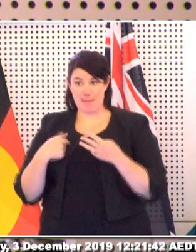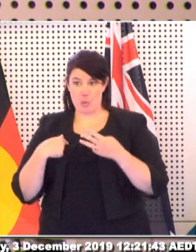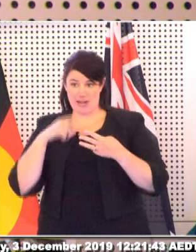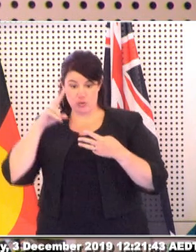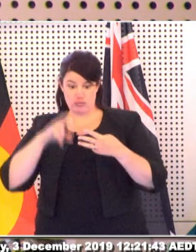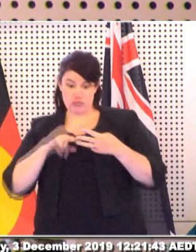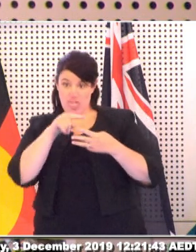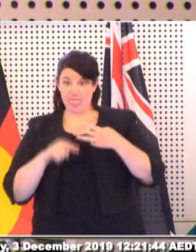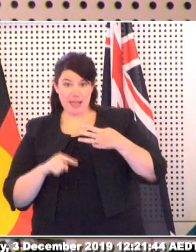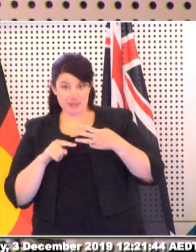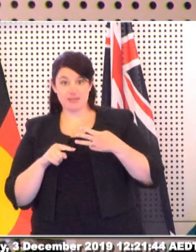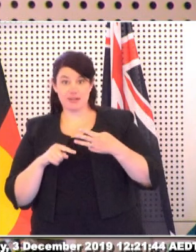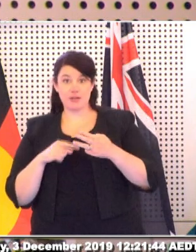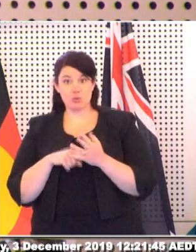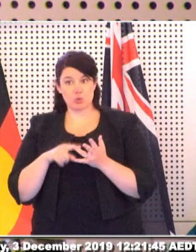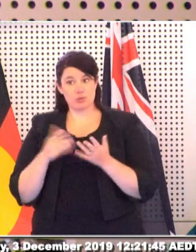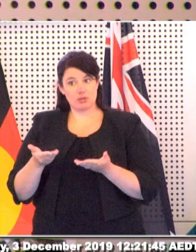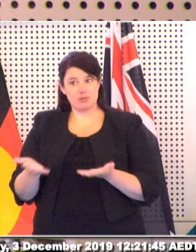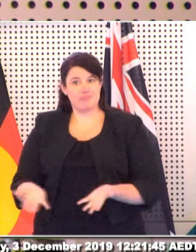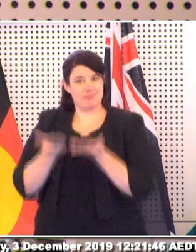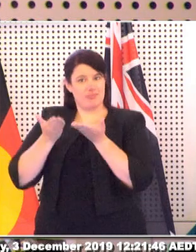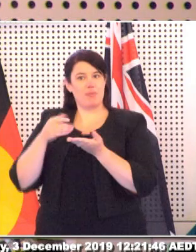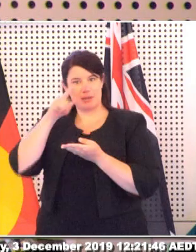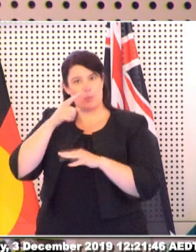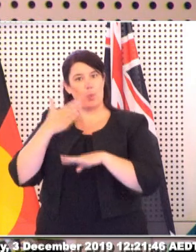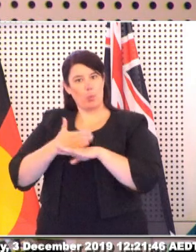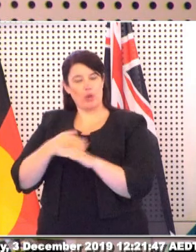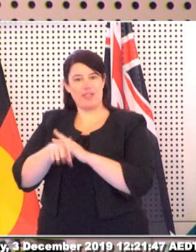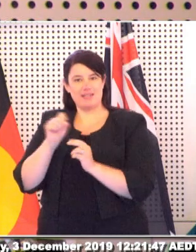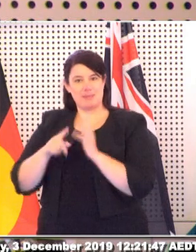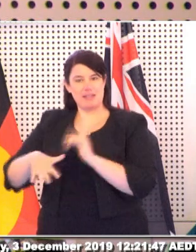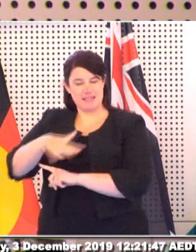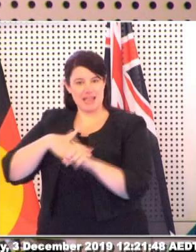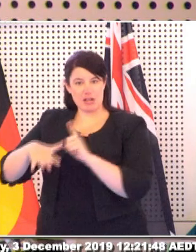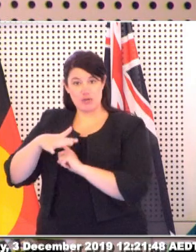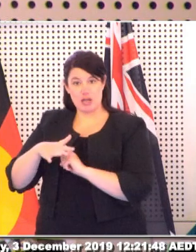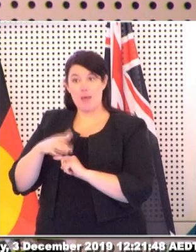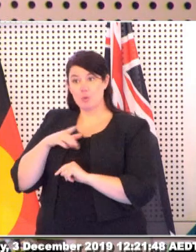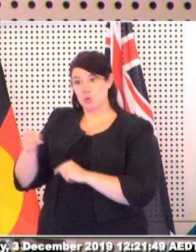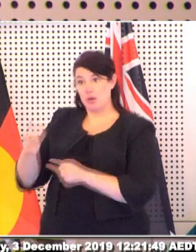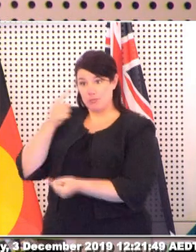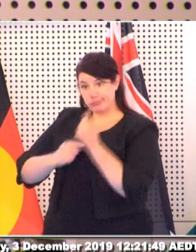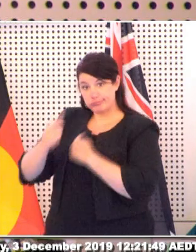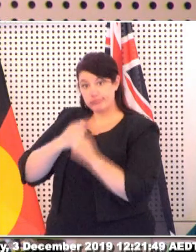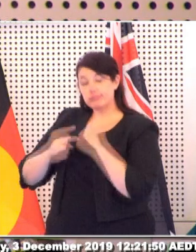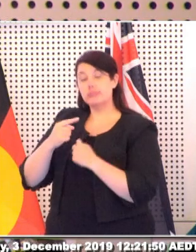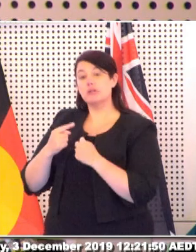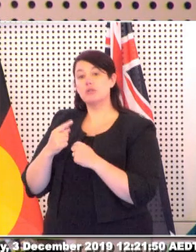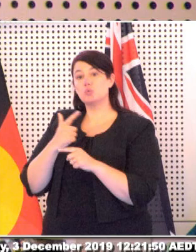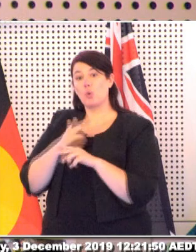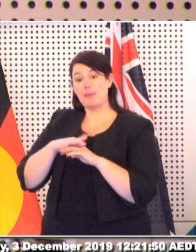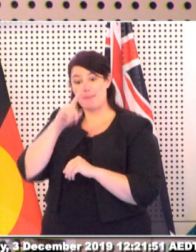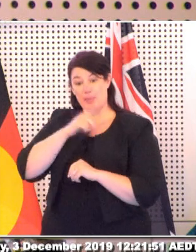Because what you’re describing are people who have a responsibility for involvement